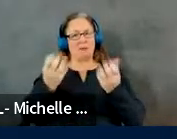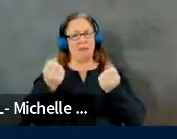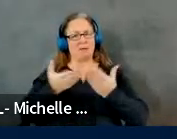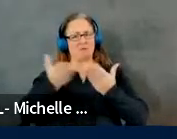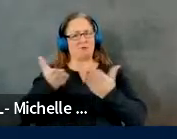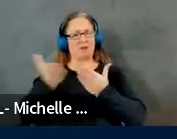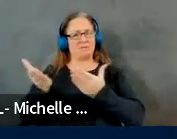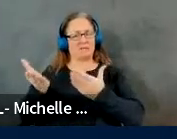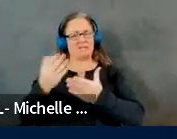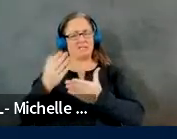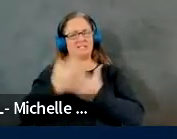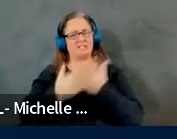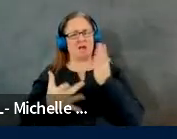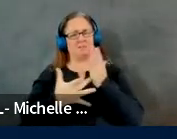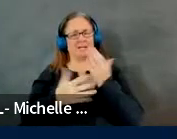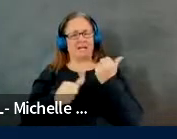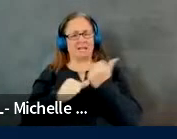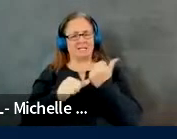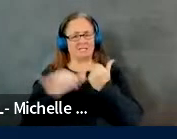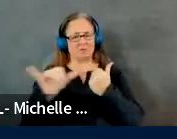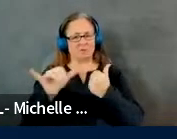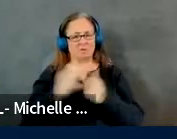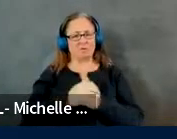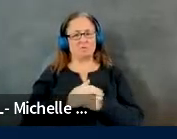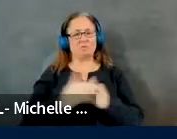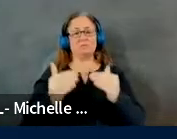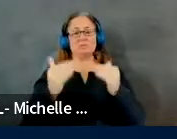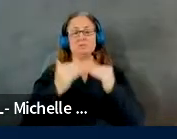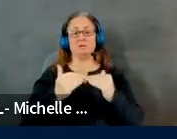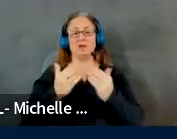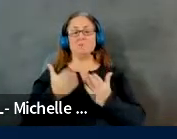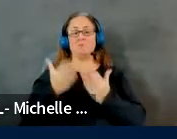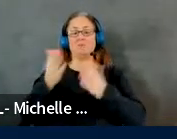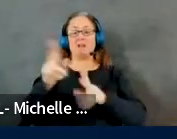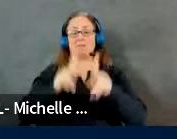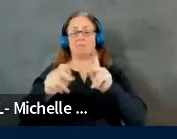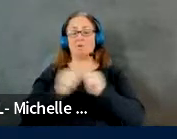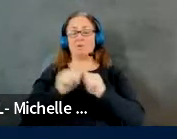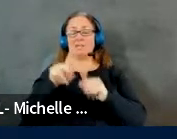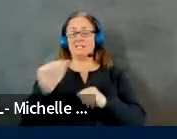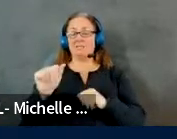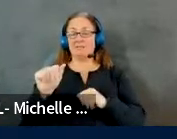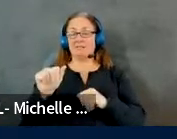some technical assistance. Providing people with disabilities, access to information,